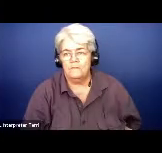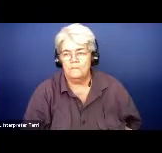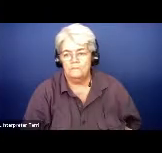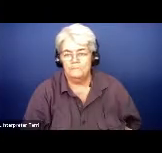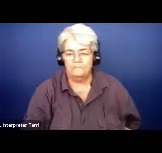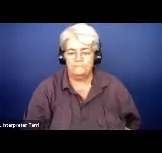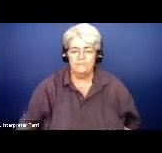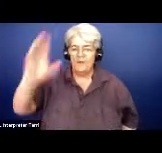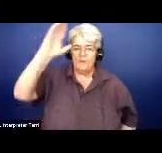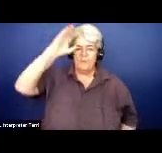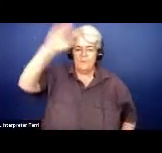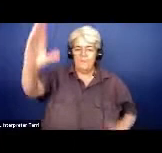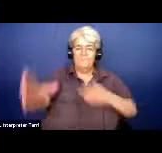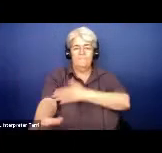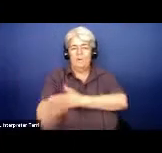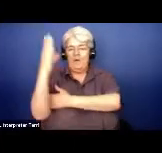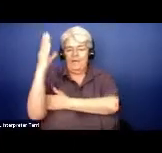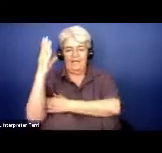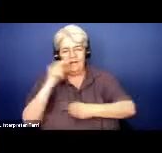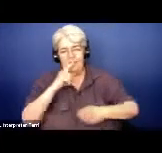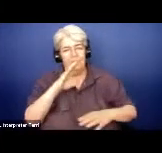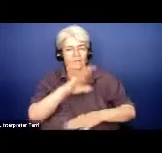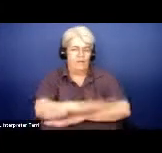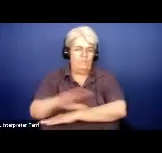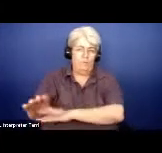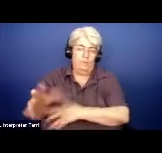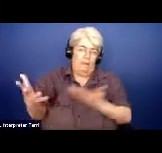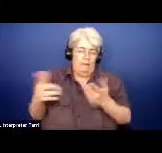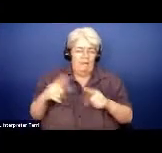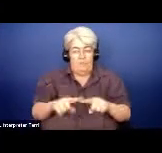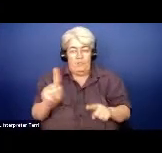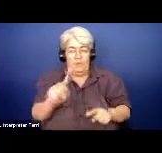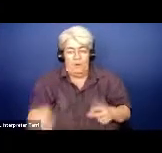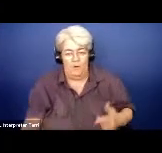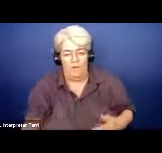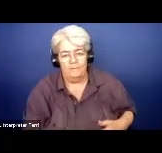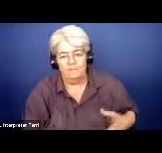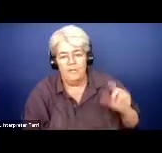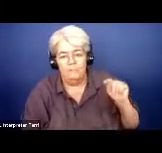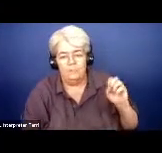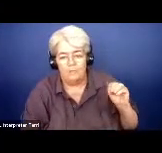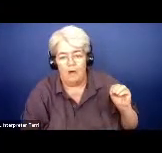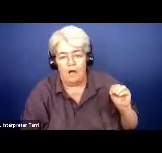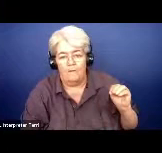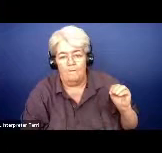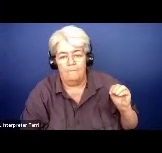Good morning. Good afternoon. Depending on where you are. I'm Tom Campbell. I'm the program manager for the traumatic